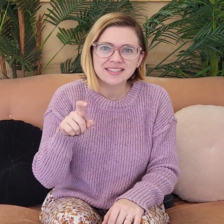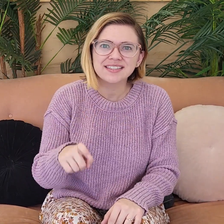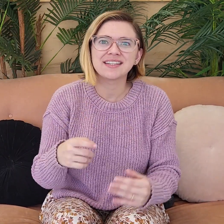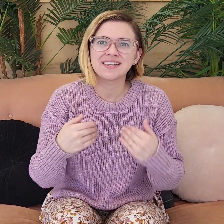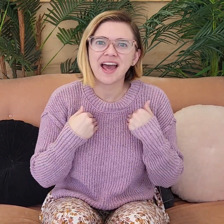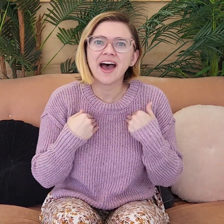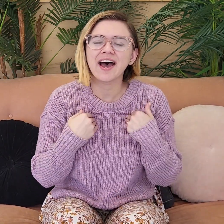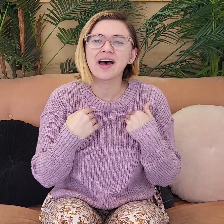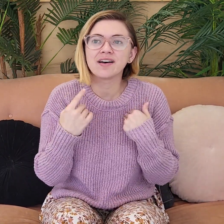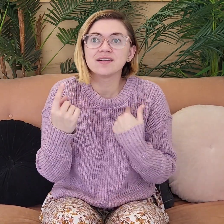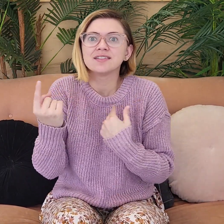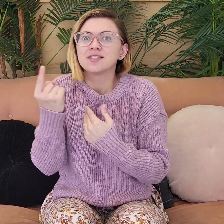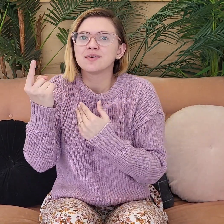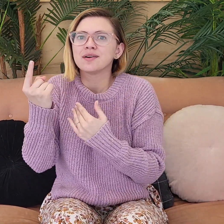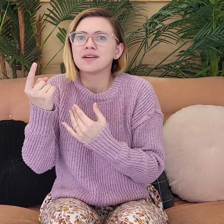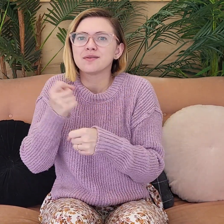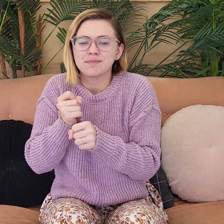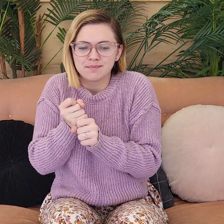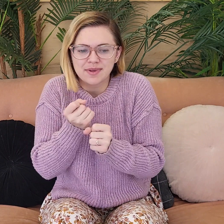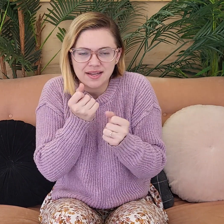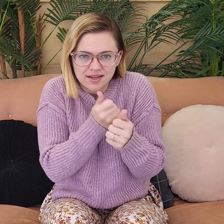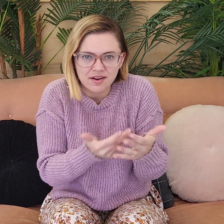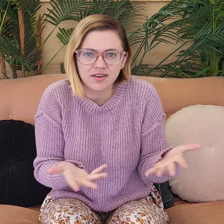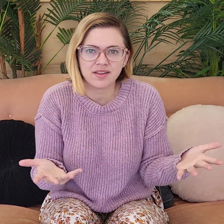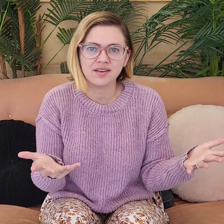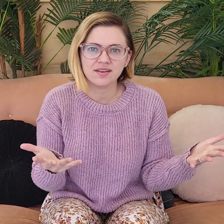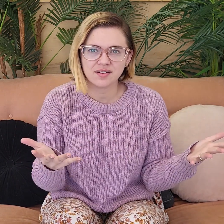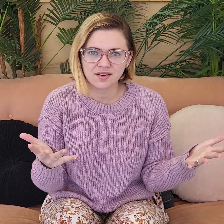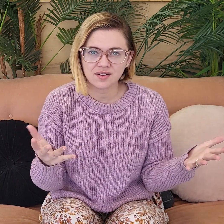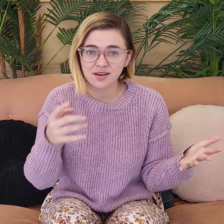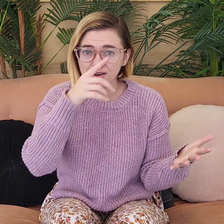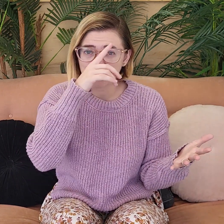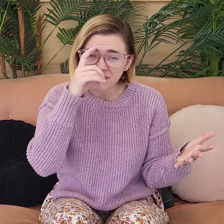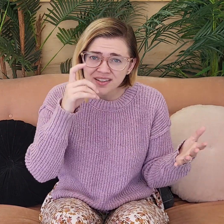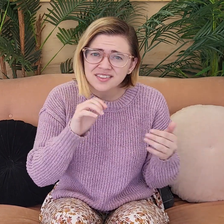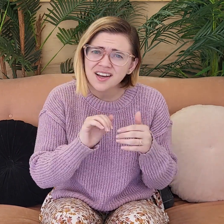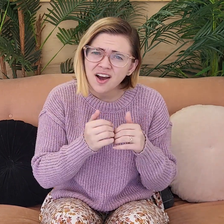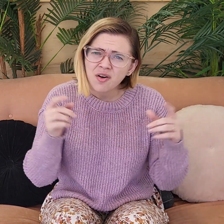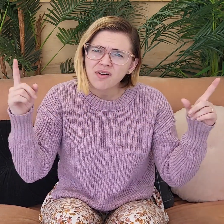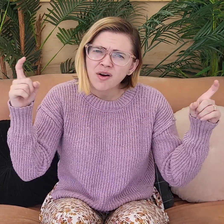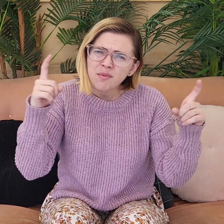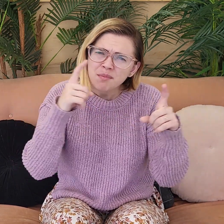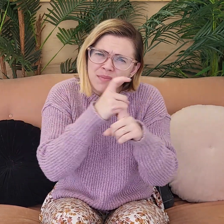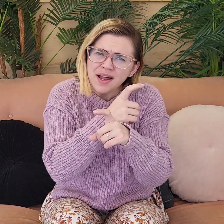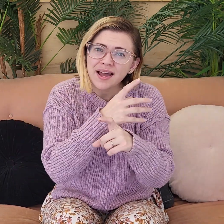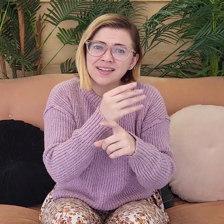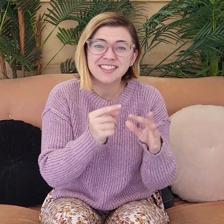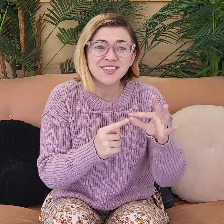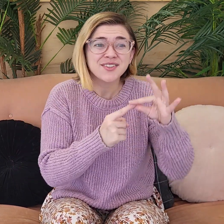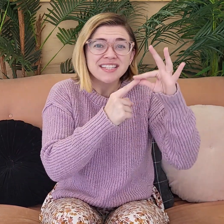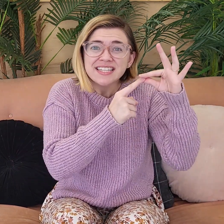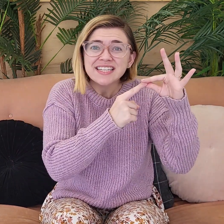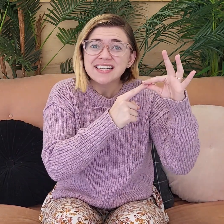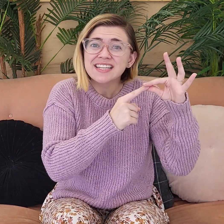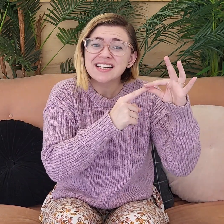We need to have someone to make everything because of how complex and